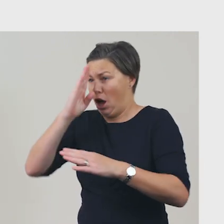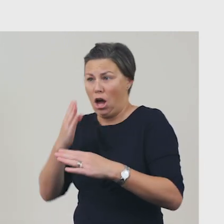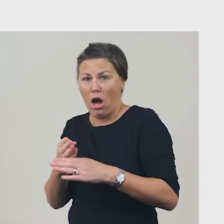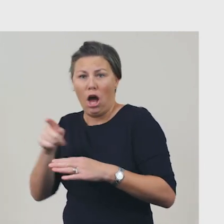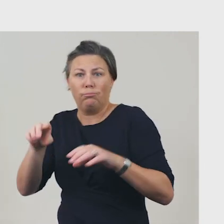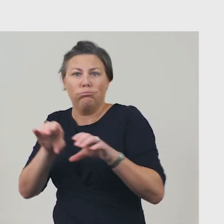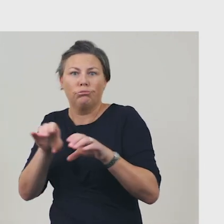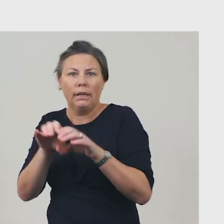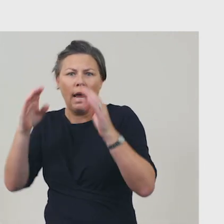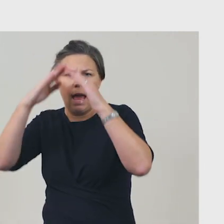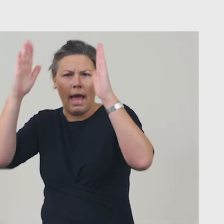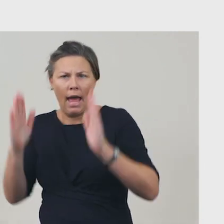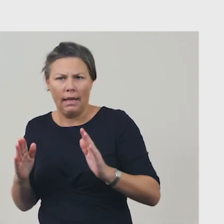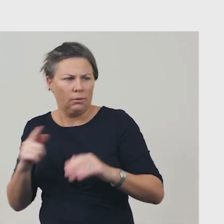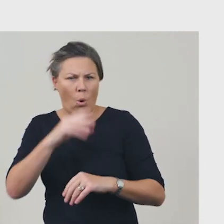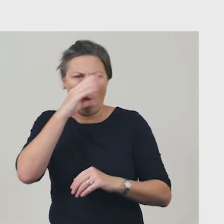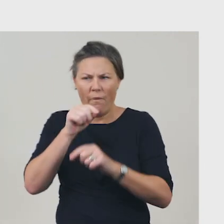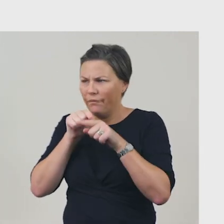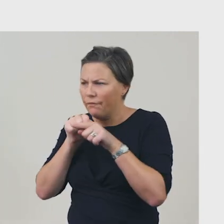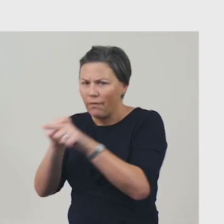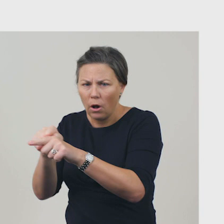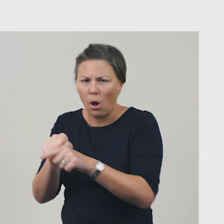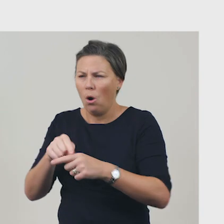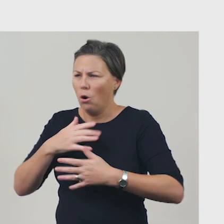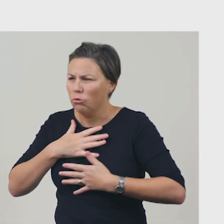The wolf huffed and puffed, and tried to blow down the house of bricks,